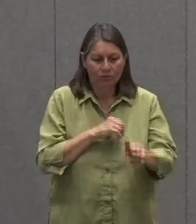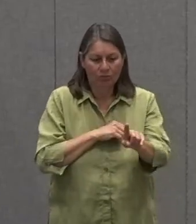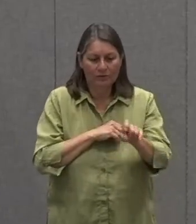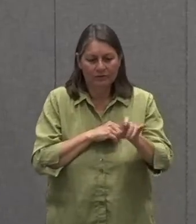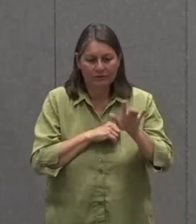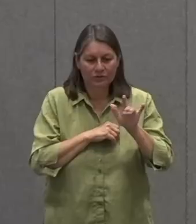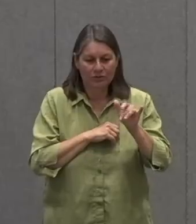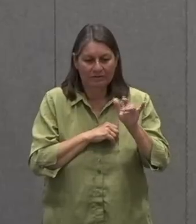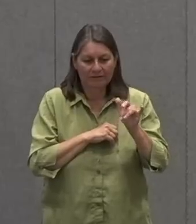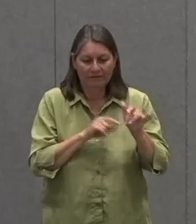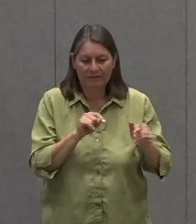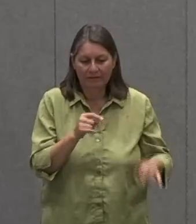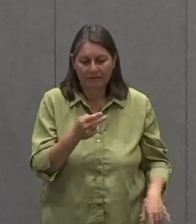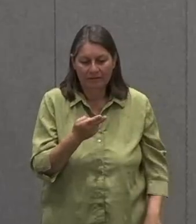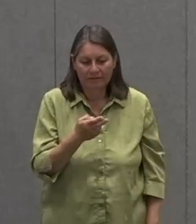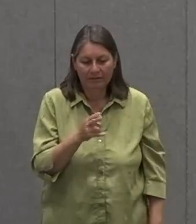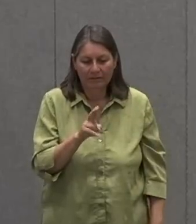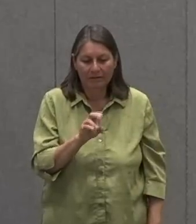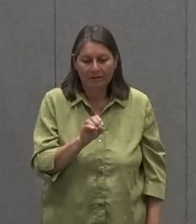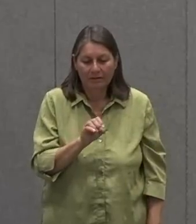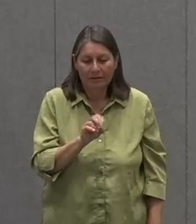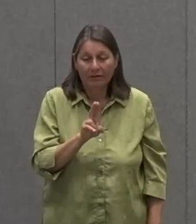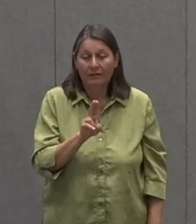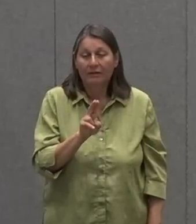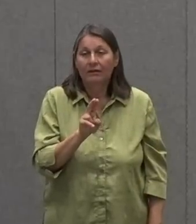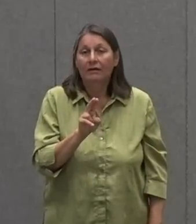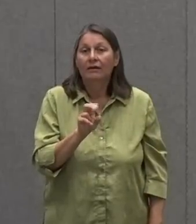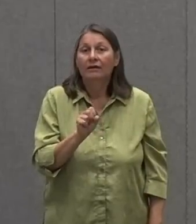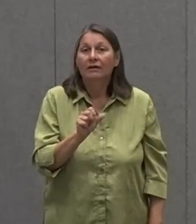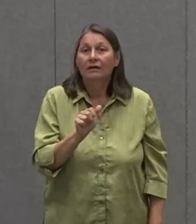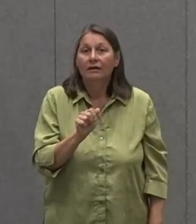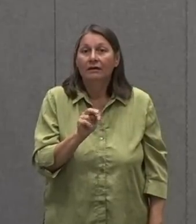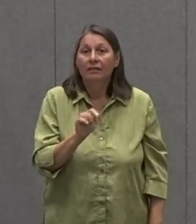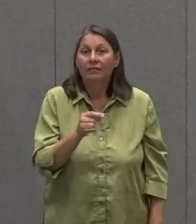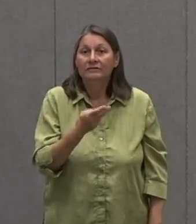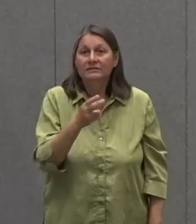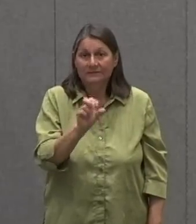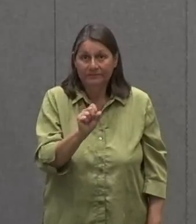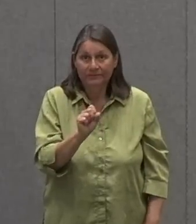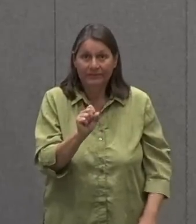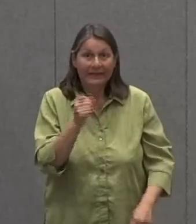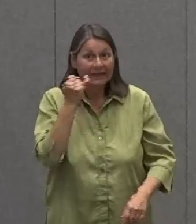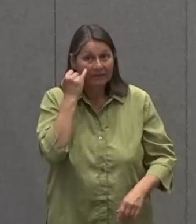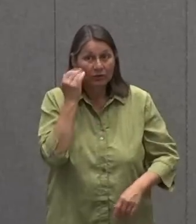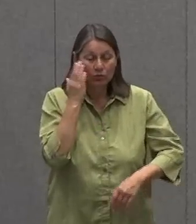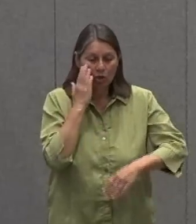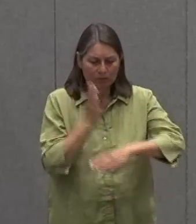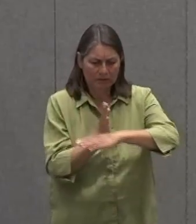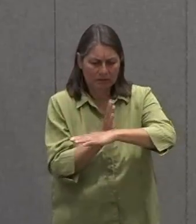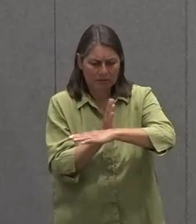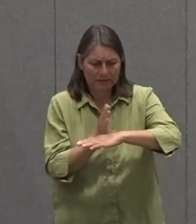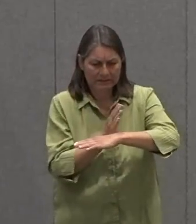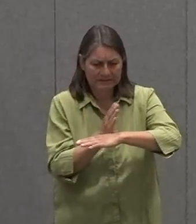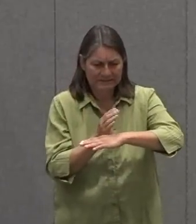Well, if I know that this is at least a tenth in between, I'm gonna probably have, again, four more equal parts